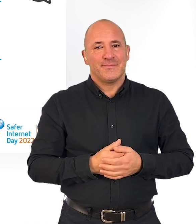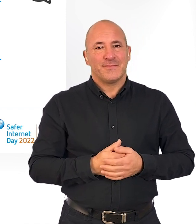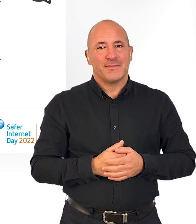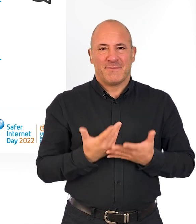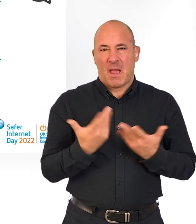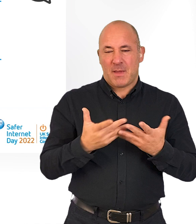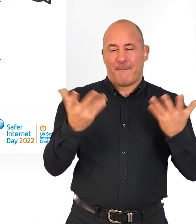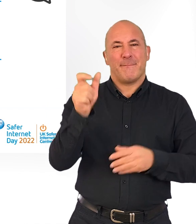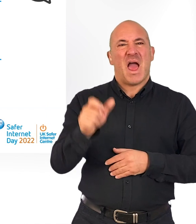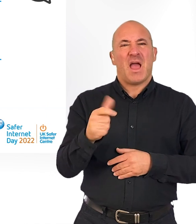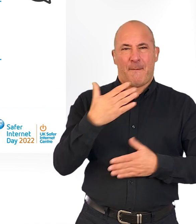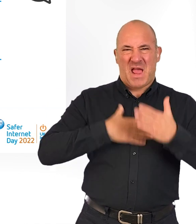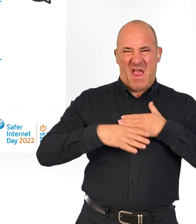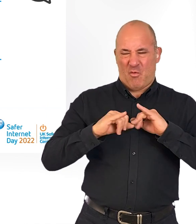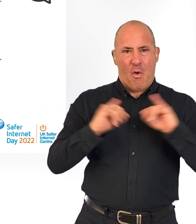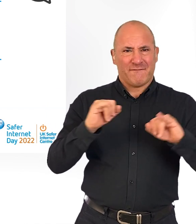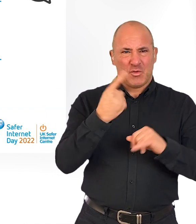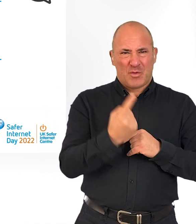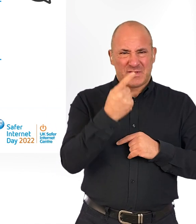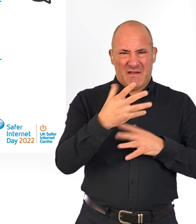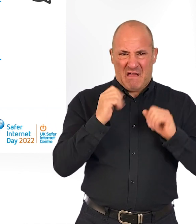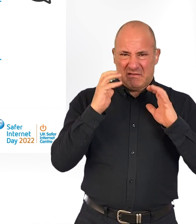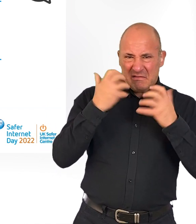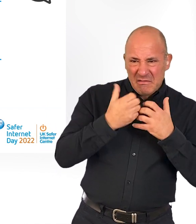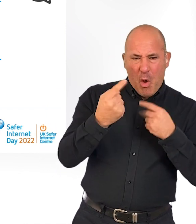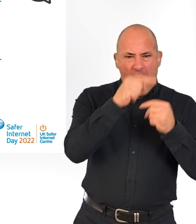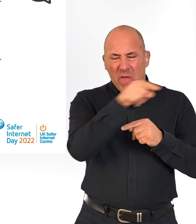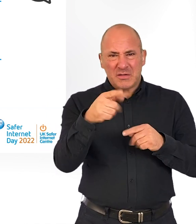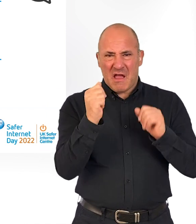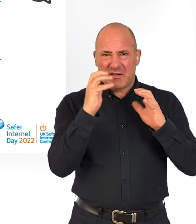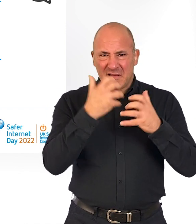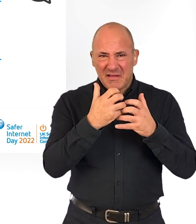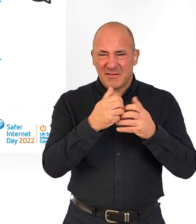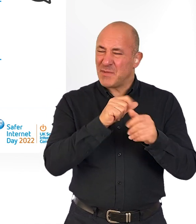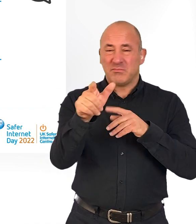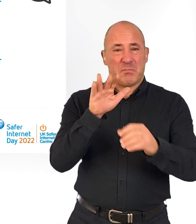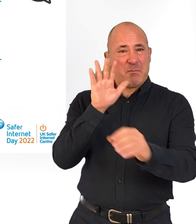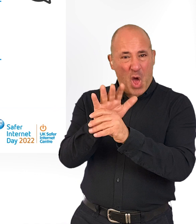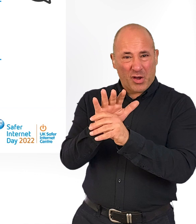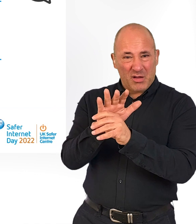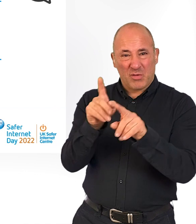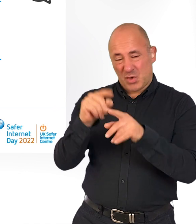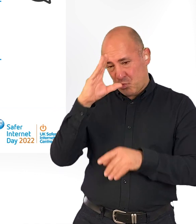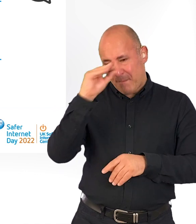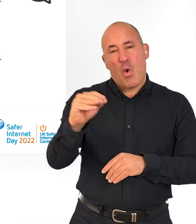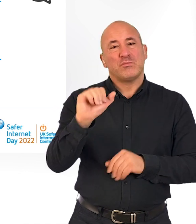If you have concerns about how a player is behaving towards you or others, always block them and report them to the game.